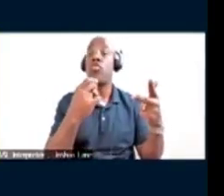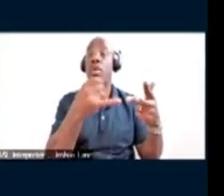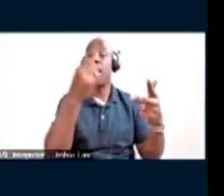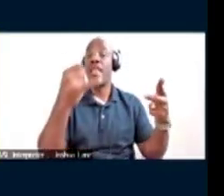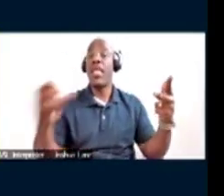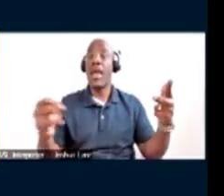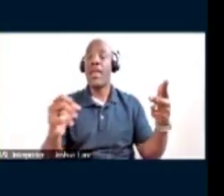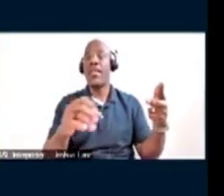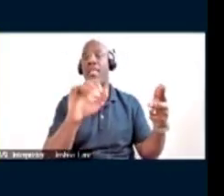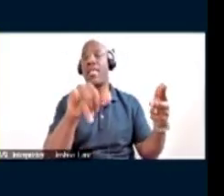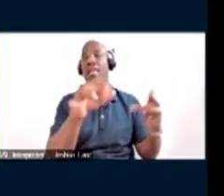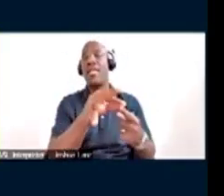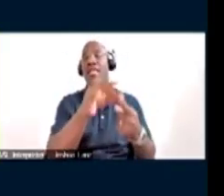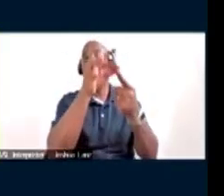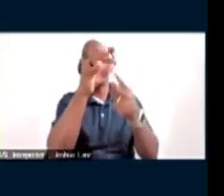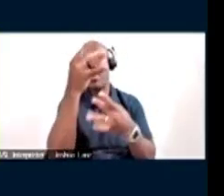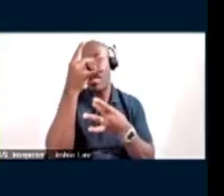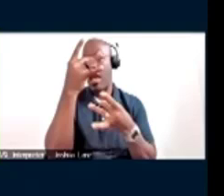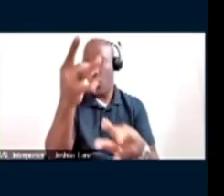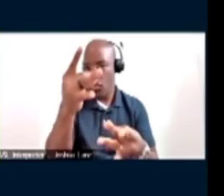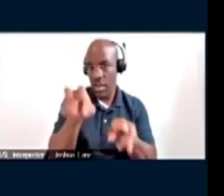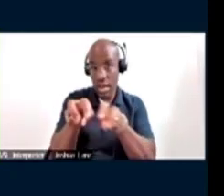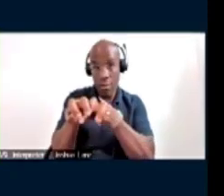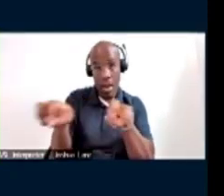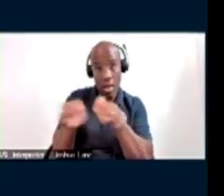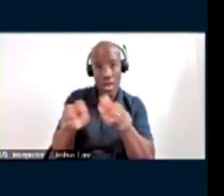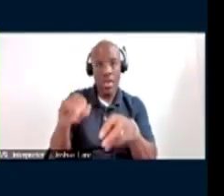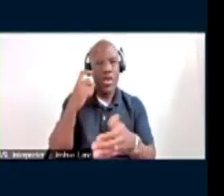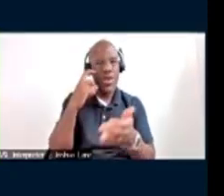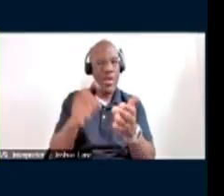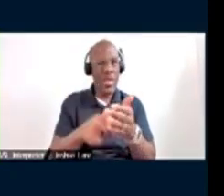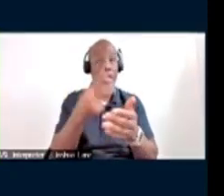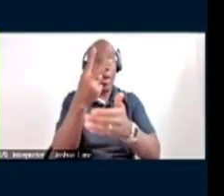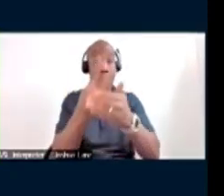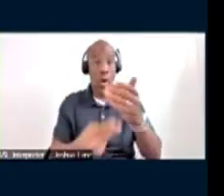And you can see that both are gradually trending up.